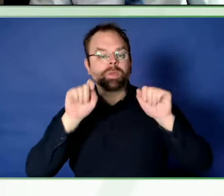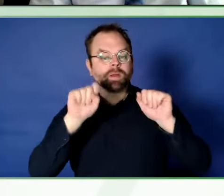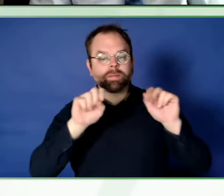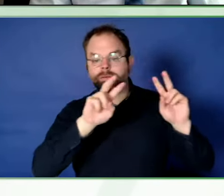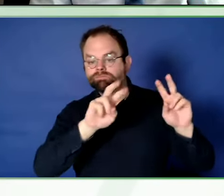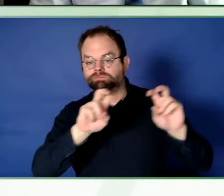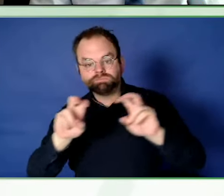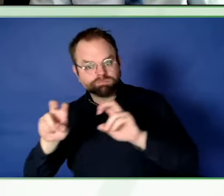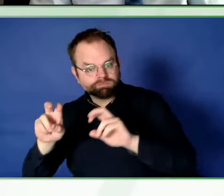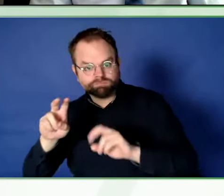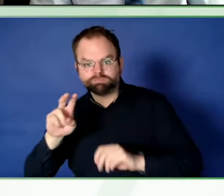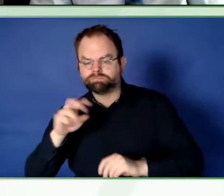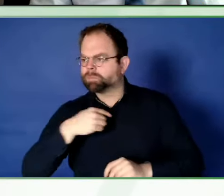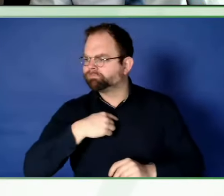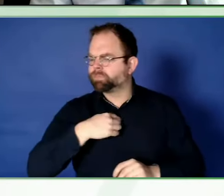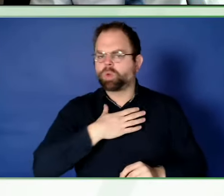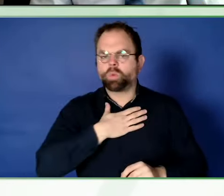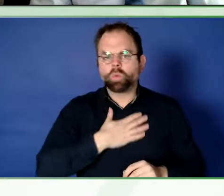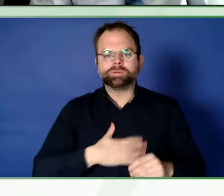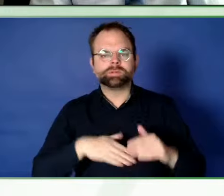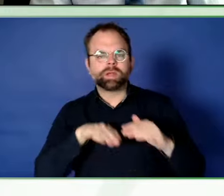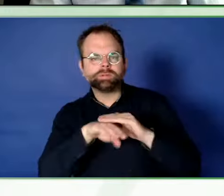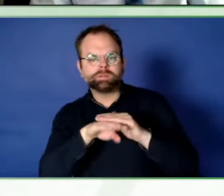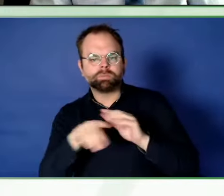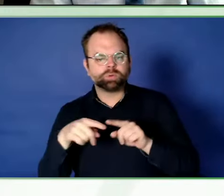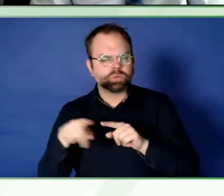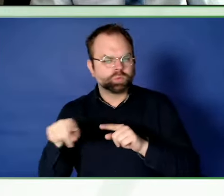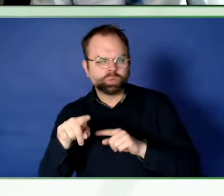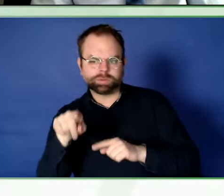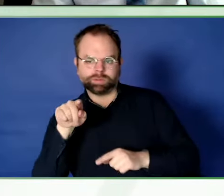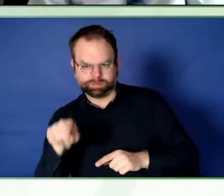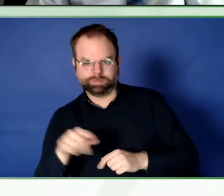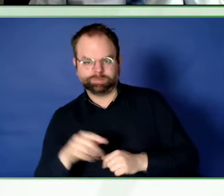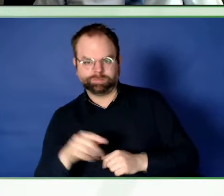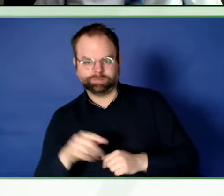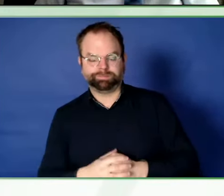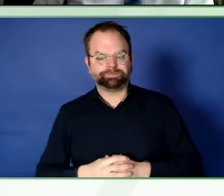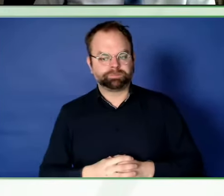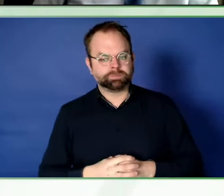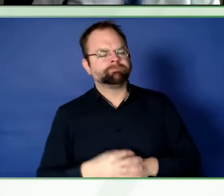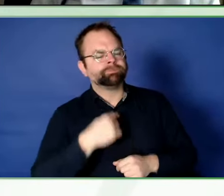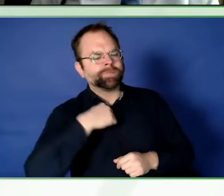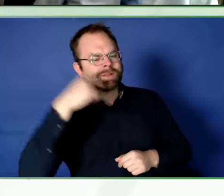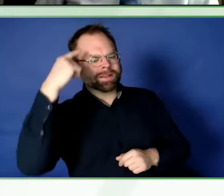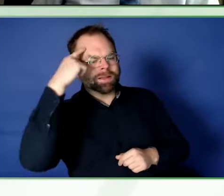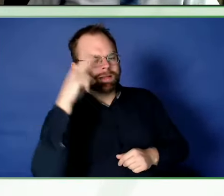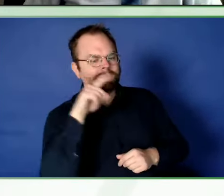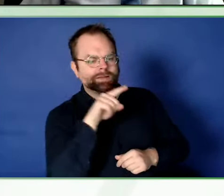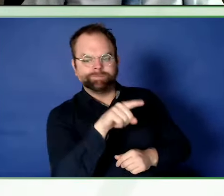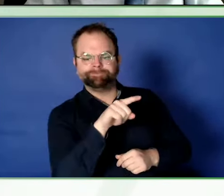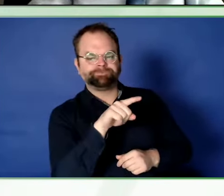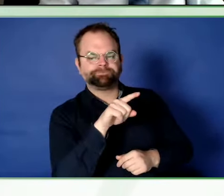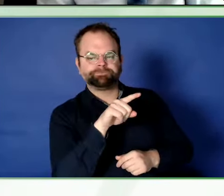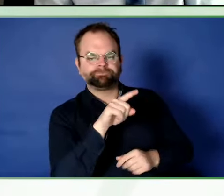method you developed, how to map, how to find out the conditions of the sidewalks and where there are issues.